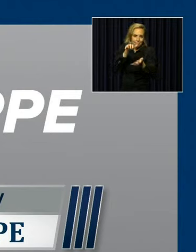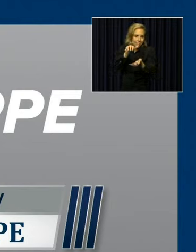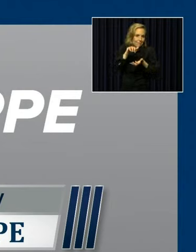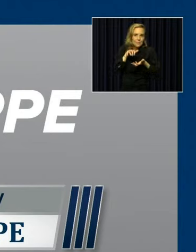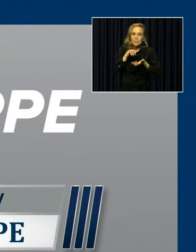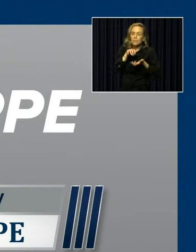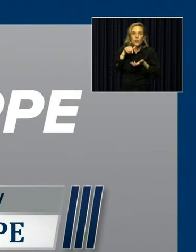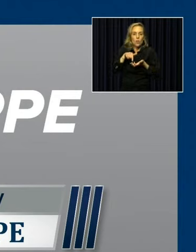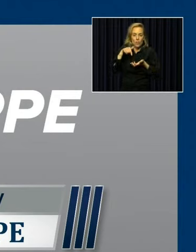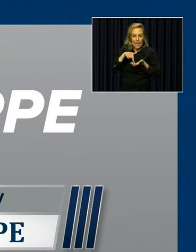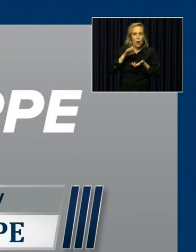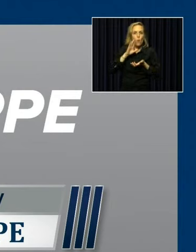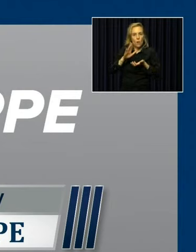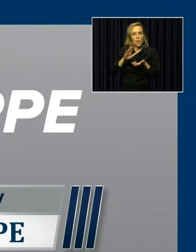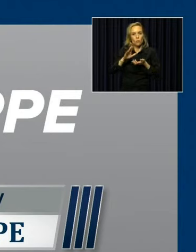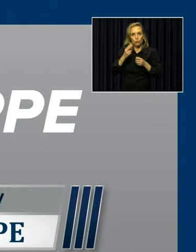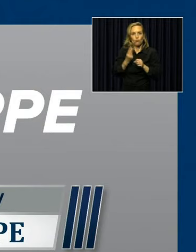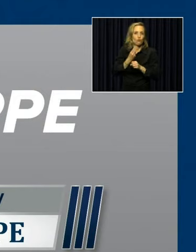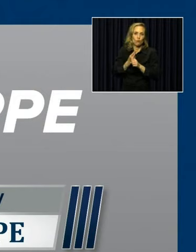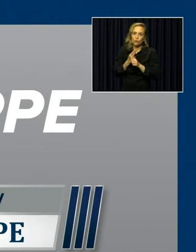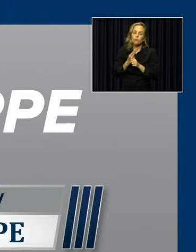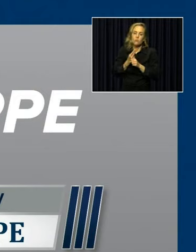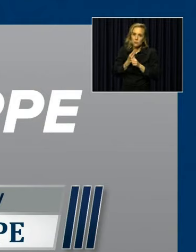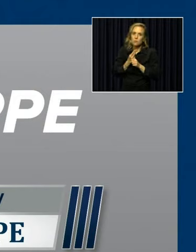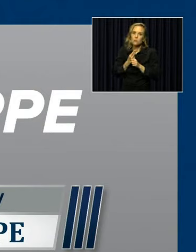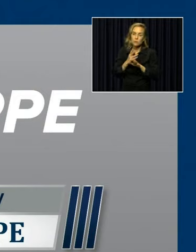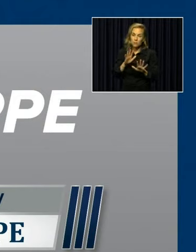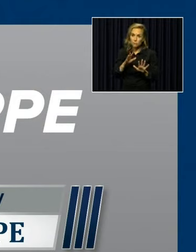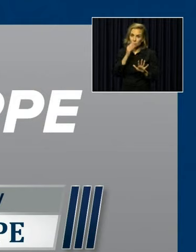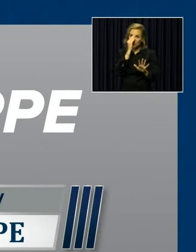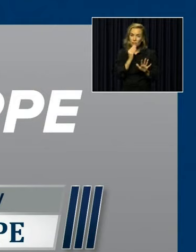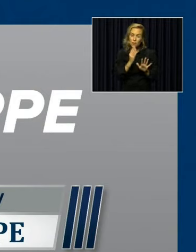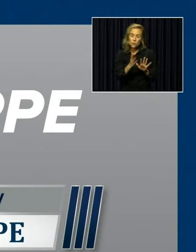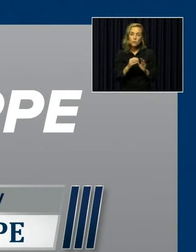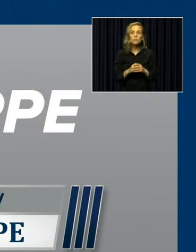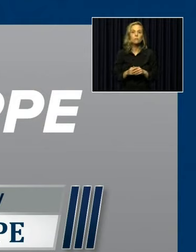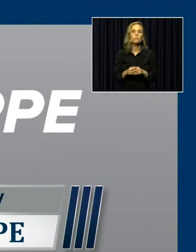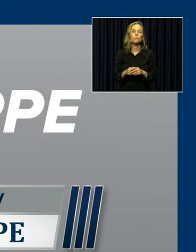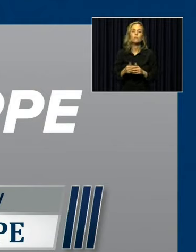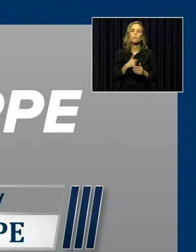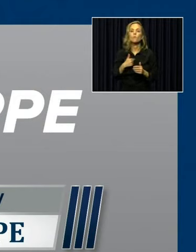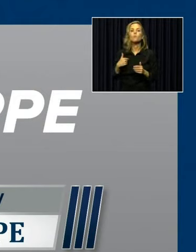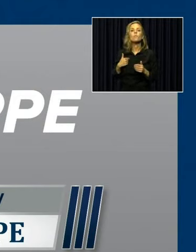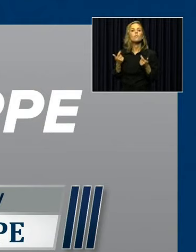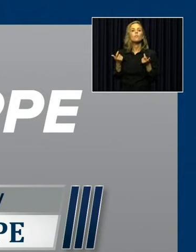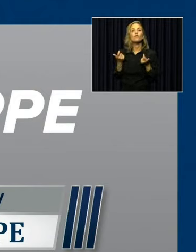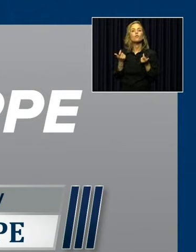LET ME START BY SAYING I'M GOING